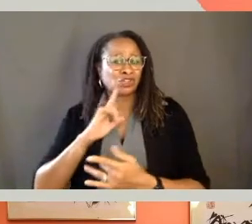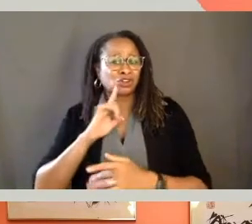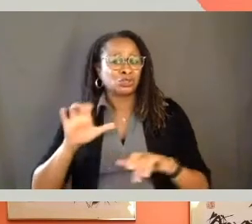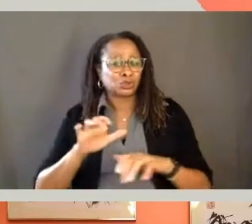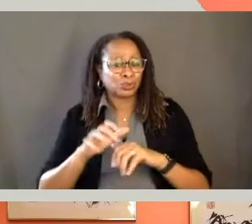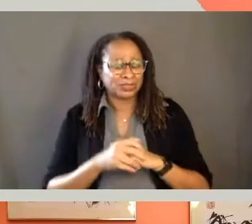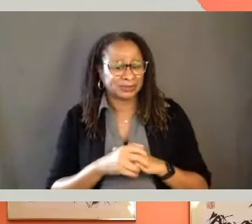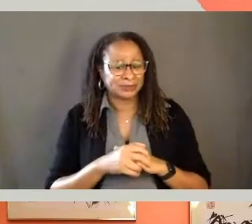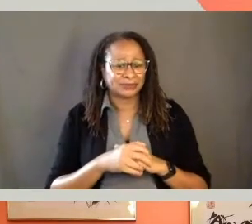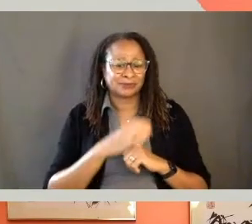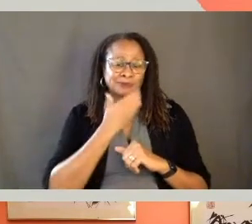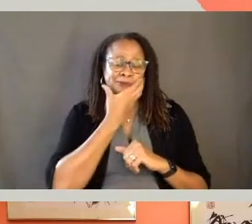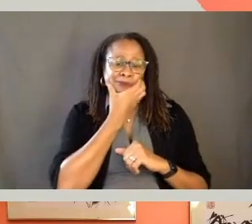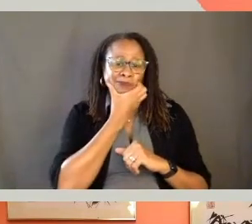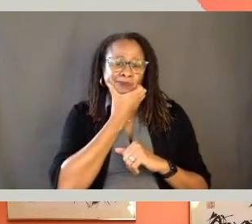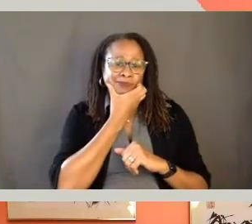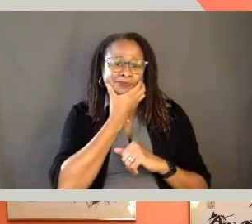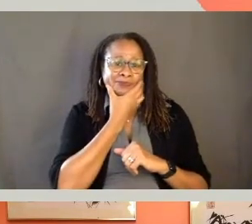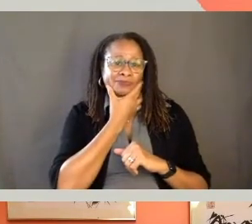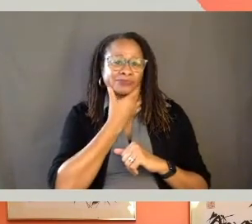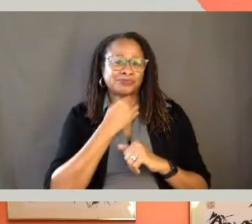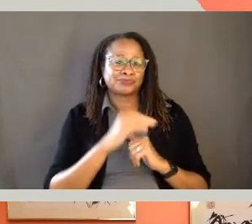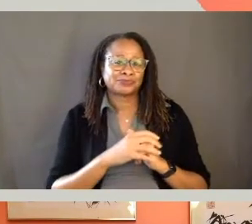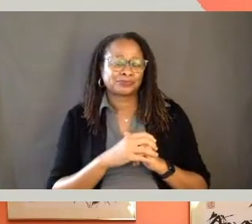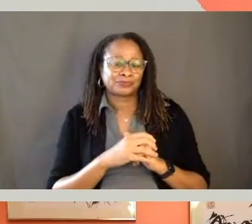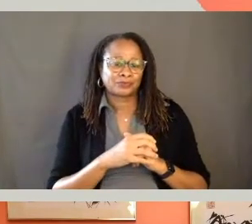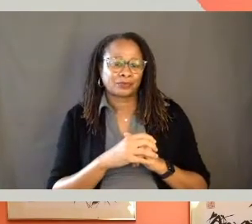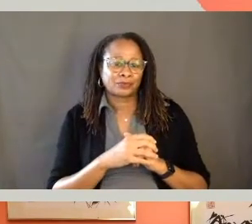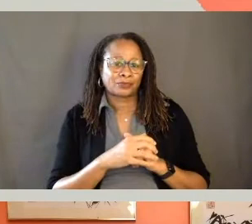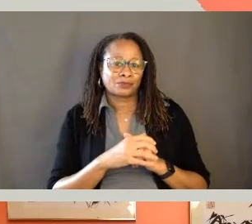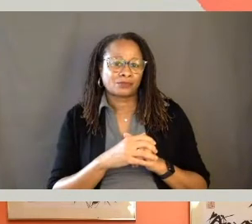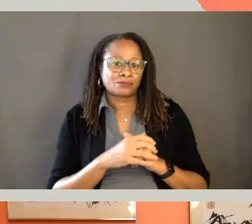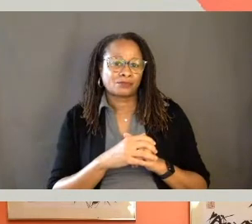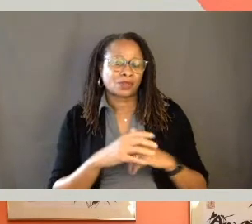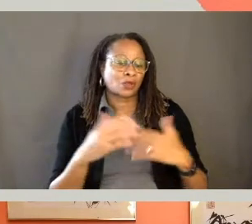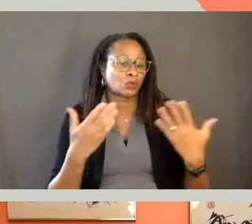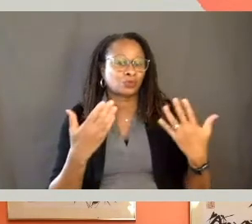What is the sort of intended audience for the film?